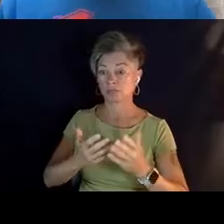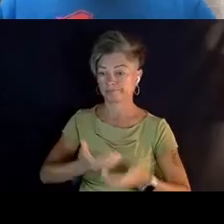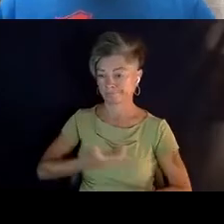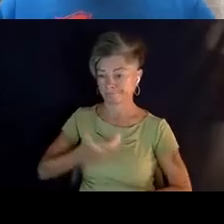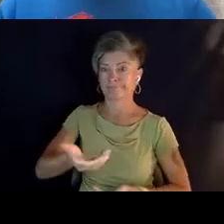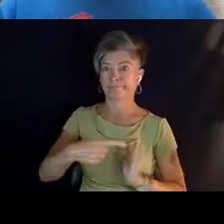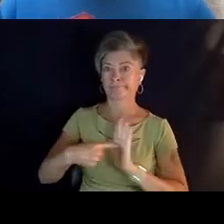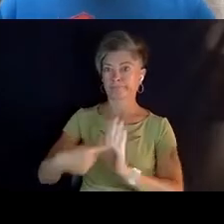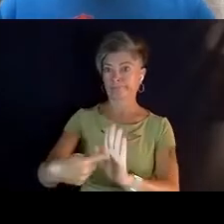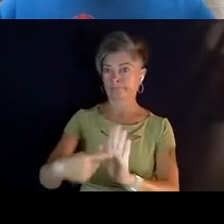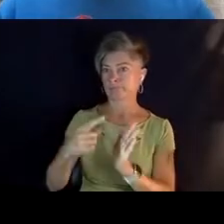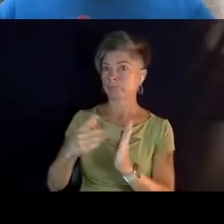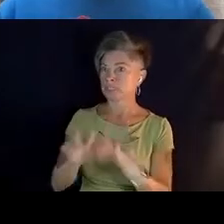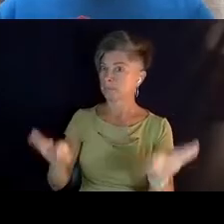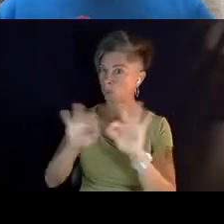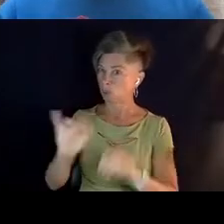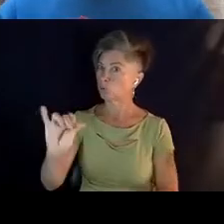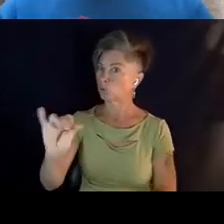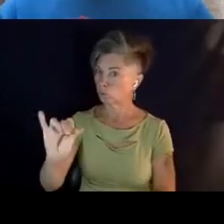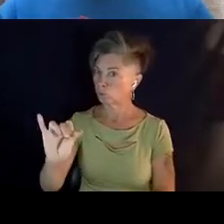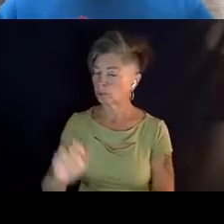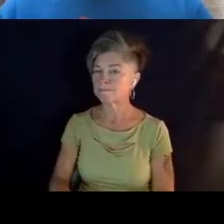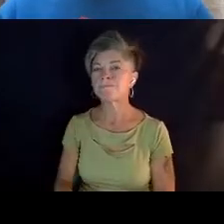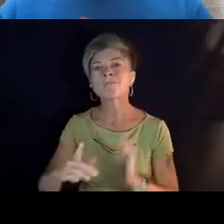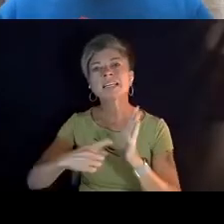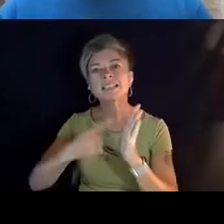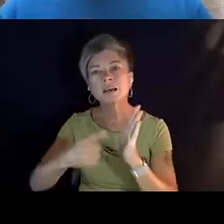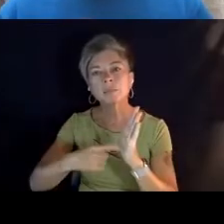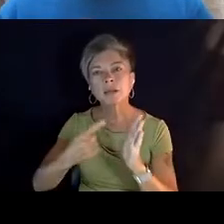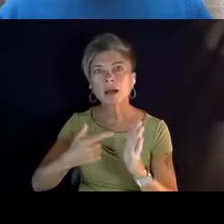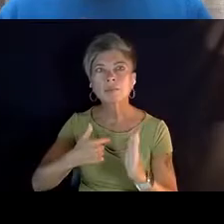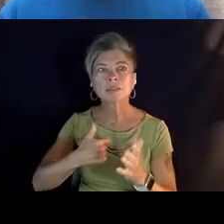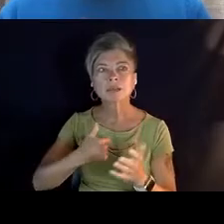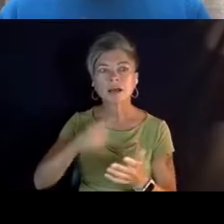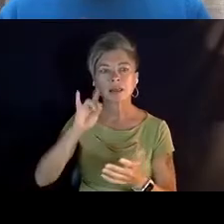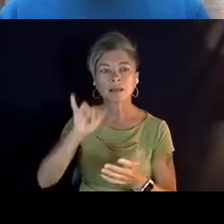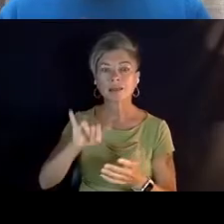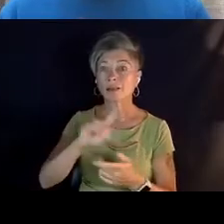Sometimes I feel that the question about support from family and friends